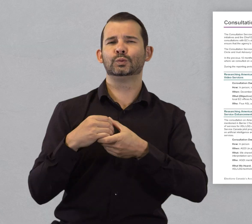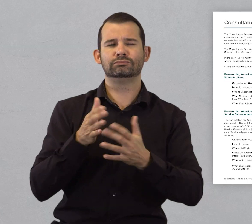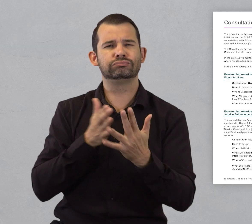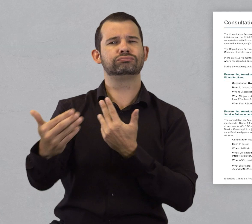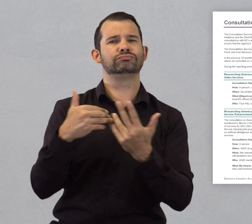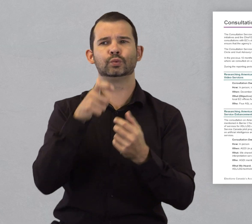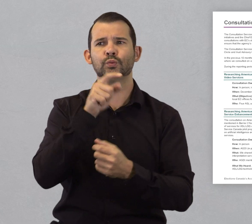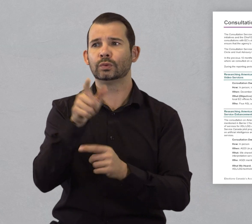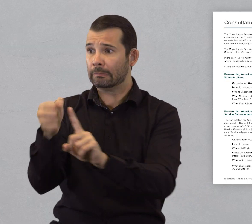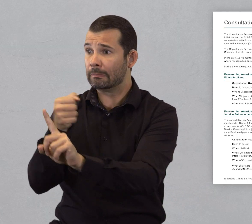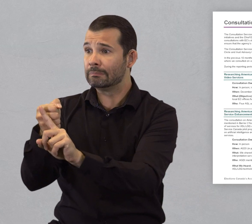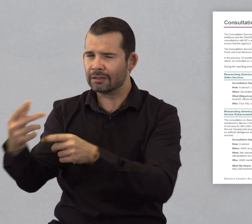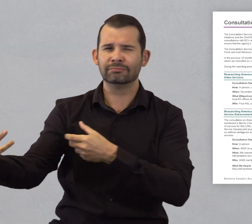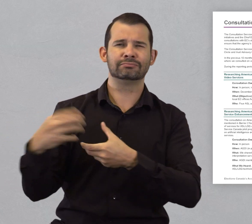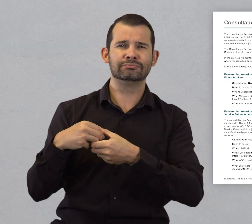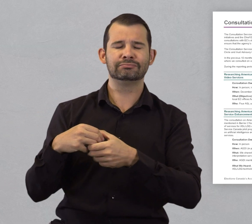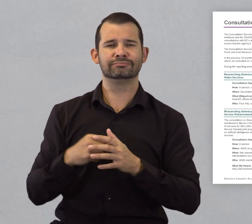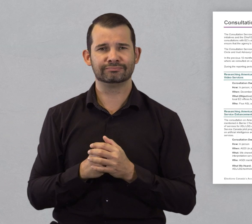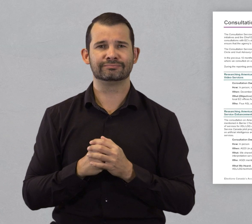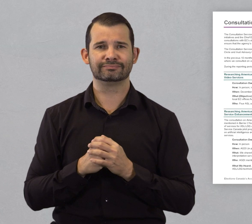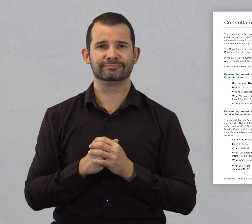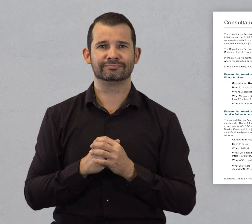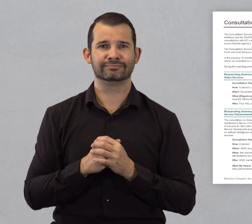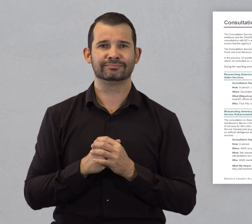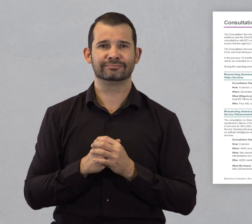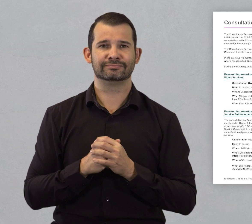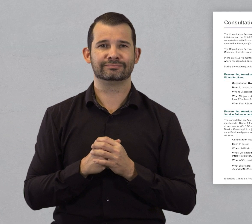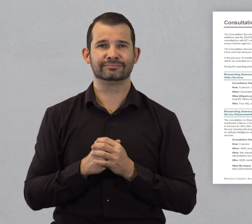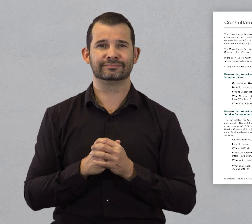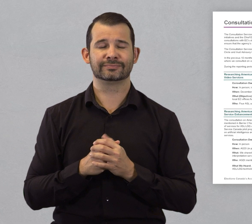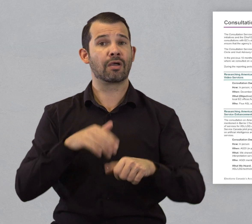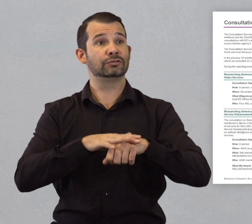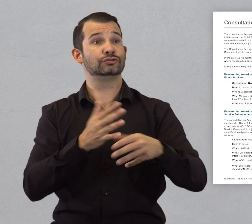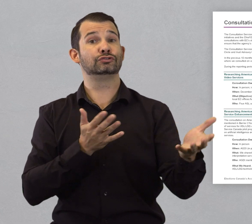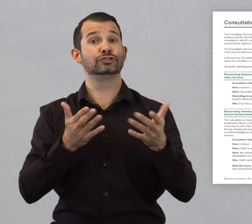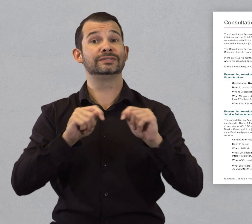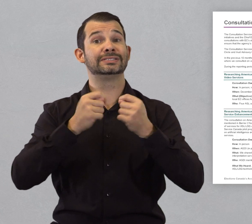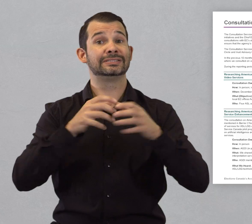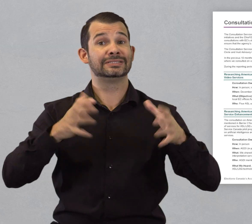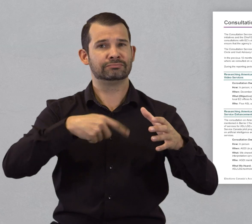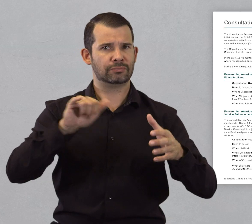and transparent to those who are affected. The Consultation Services team also acts